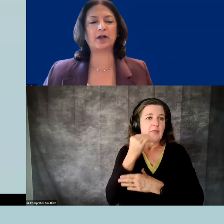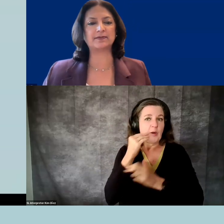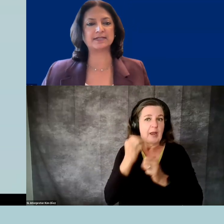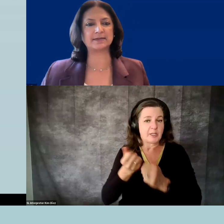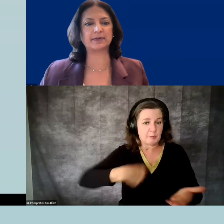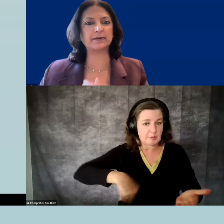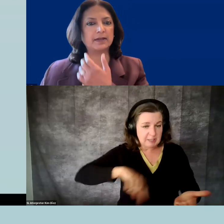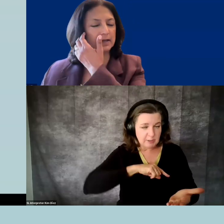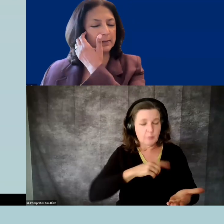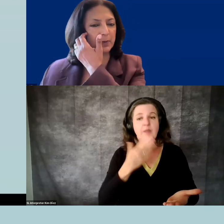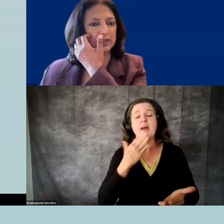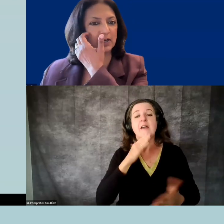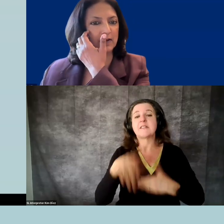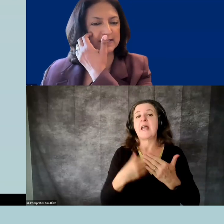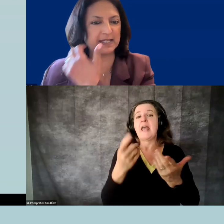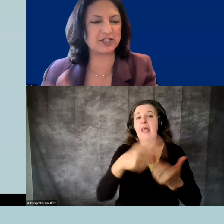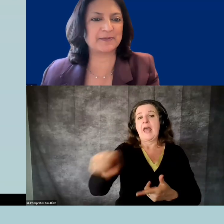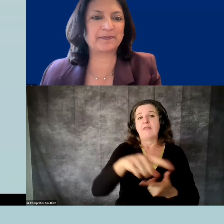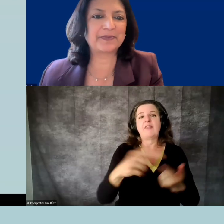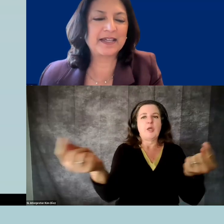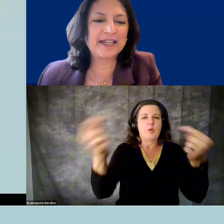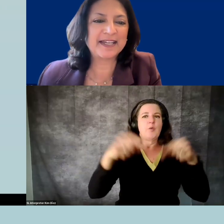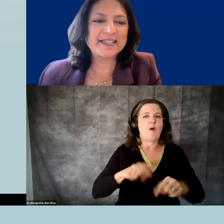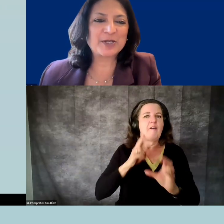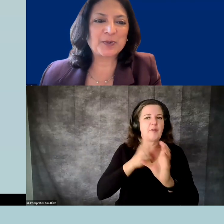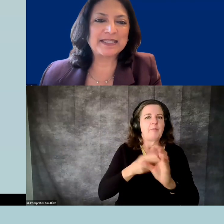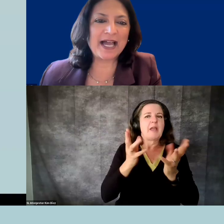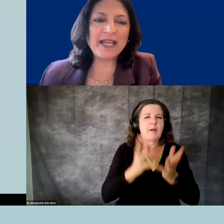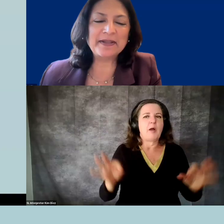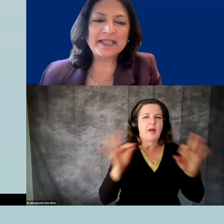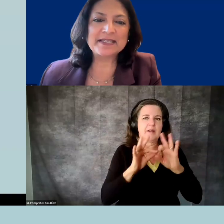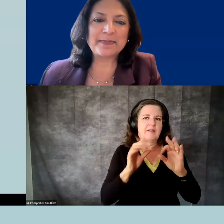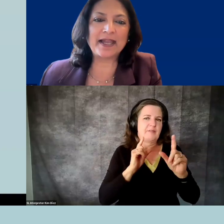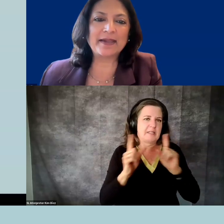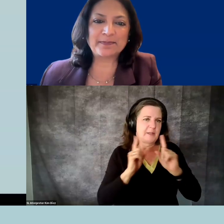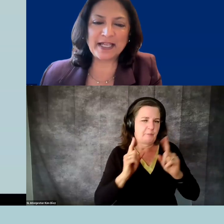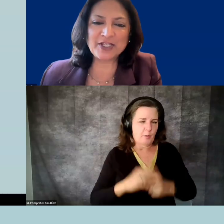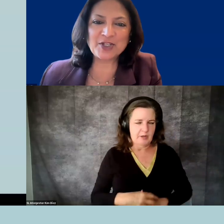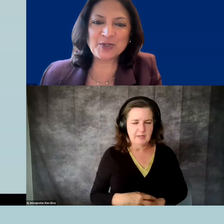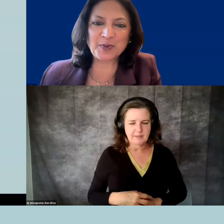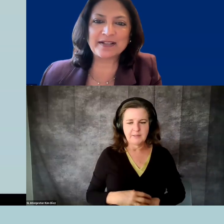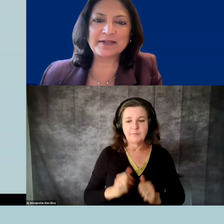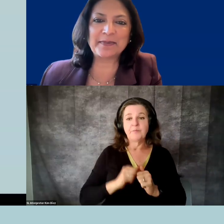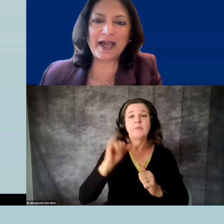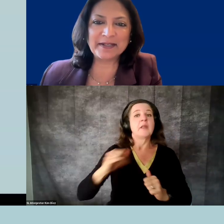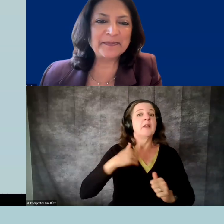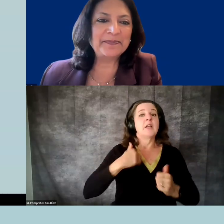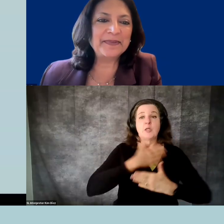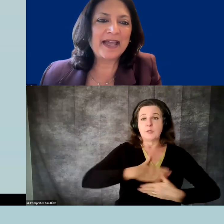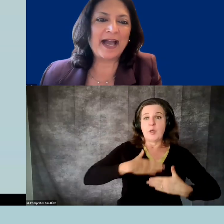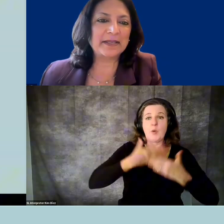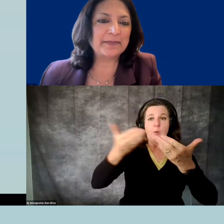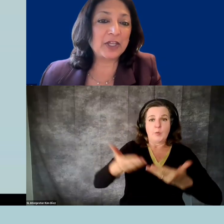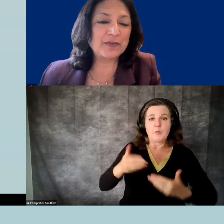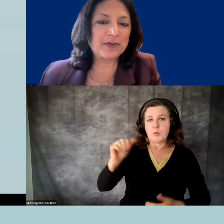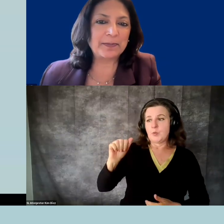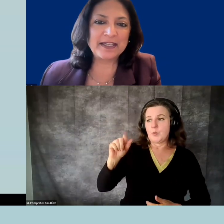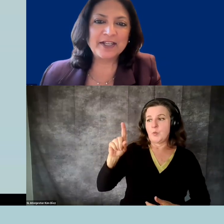being part of this important conversation. So with that it is my pleasure to welcome Adam. Adam thank you for being